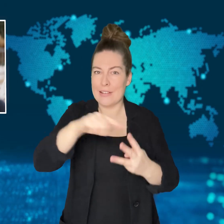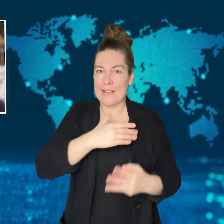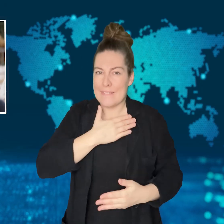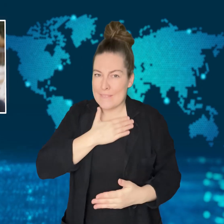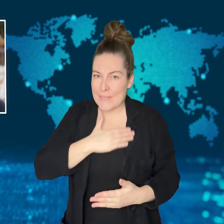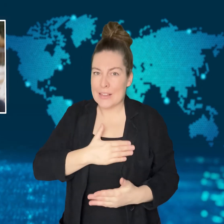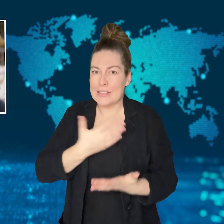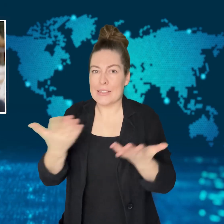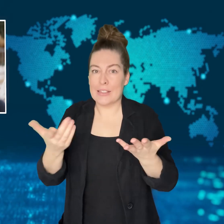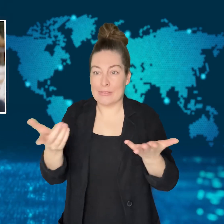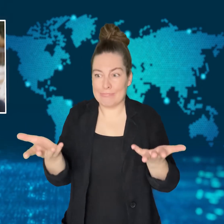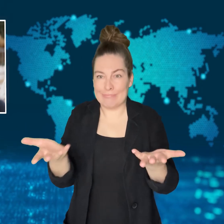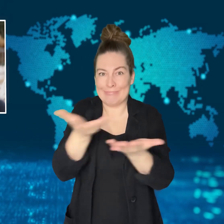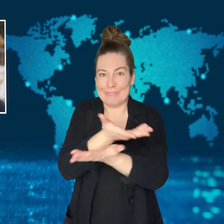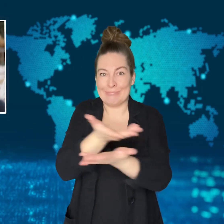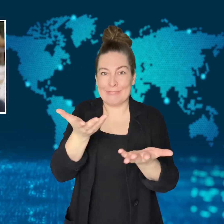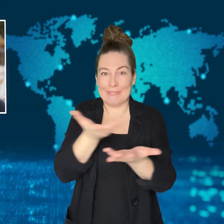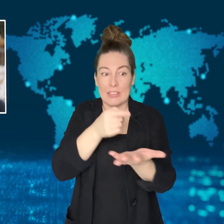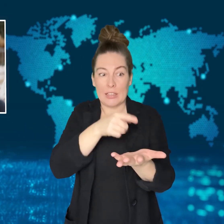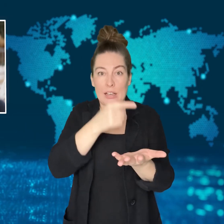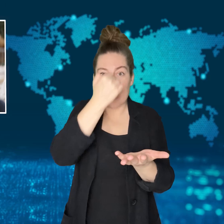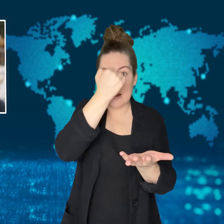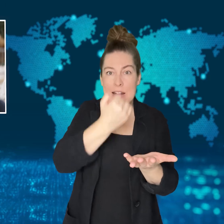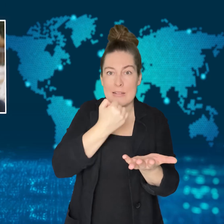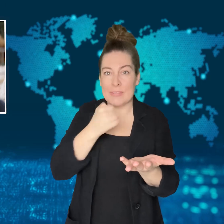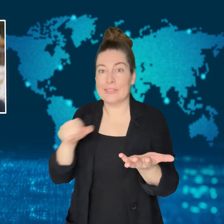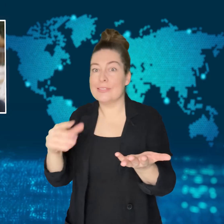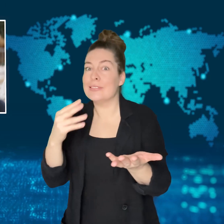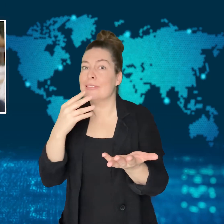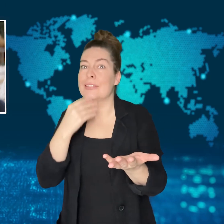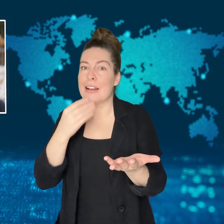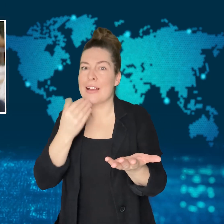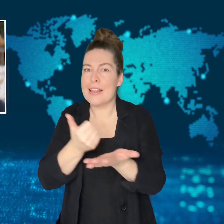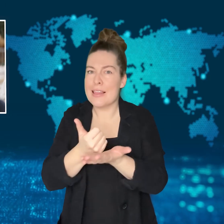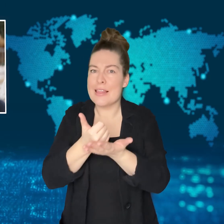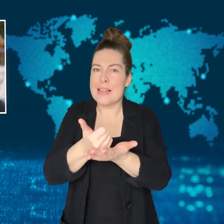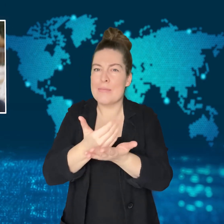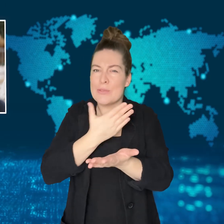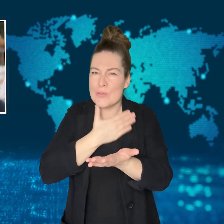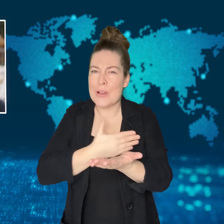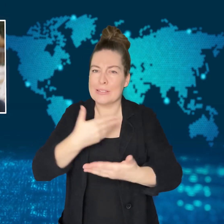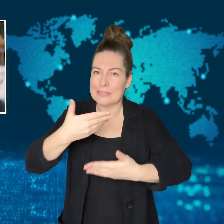Many hope that the fighting will stop,